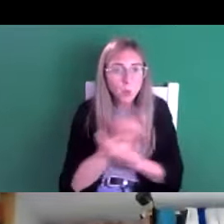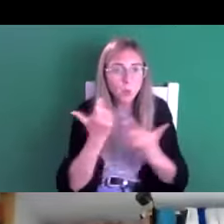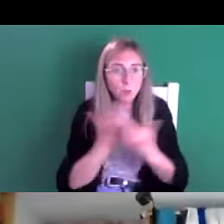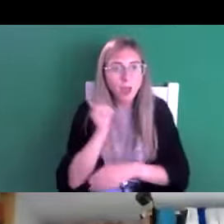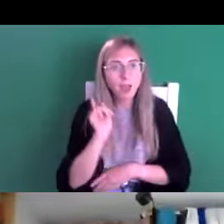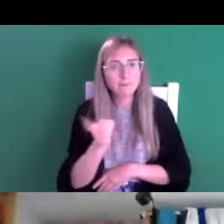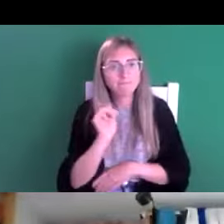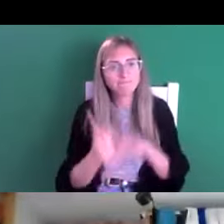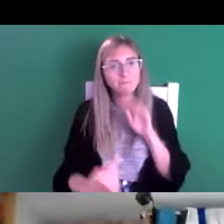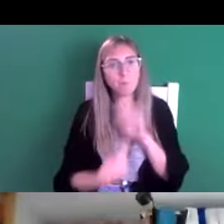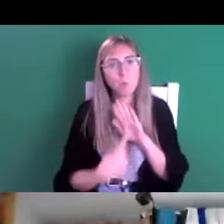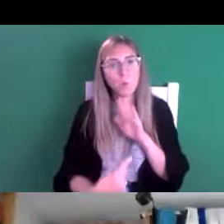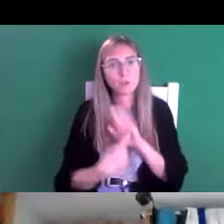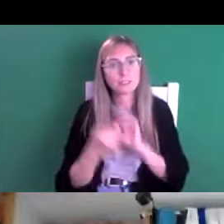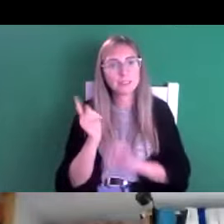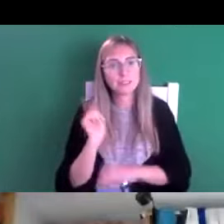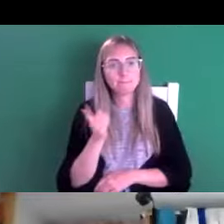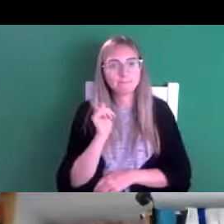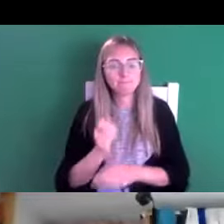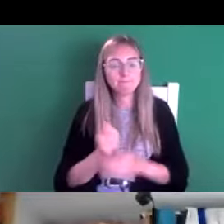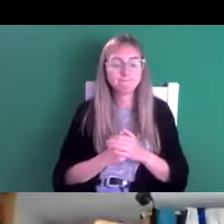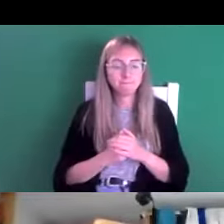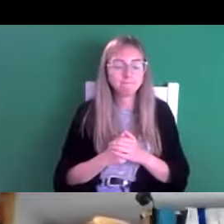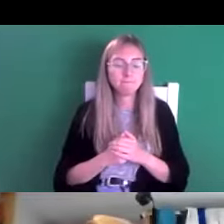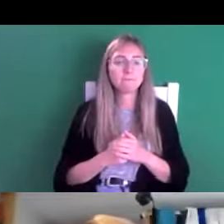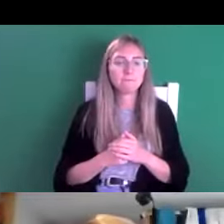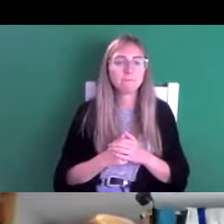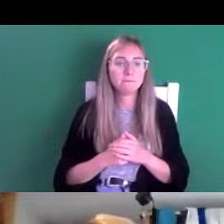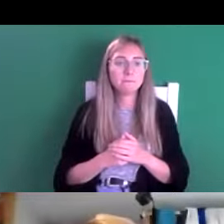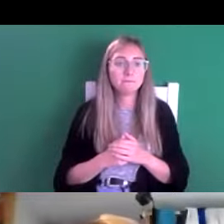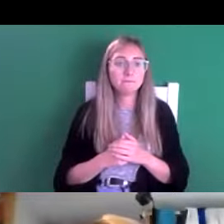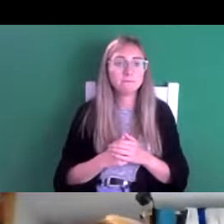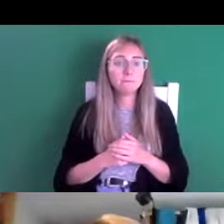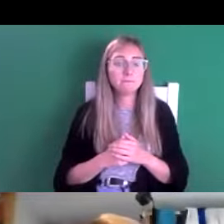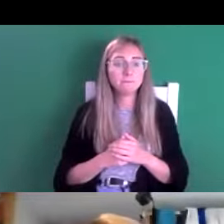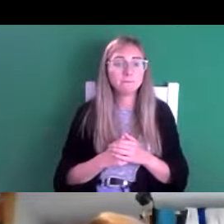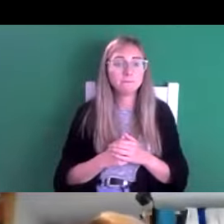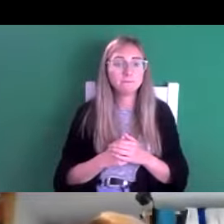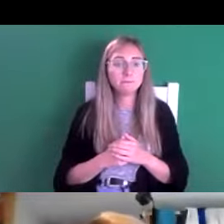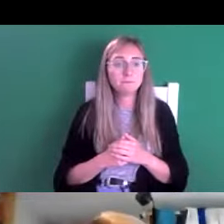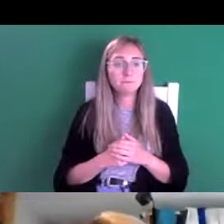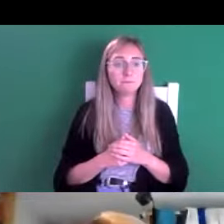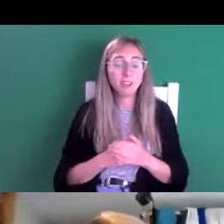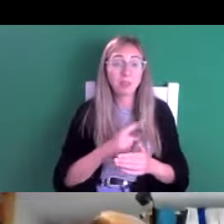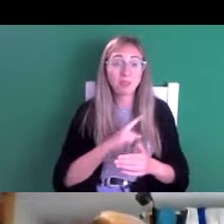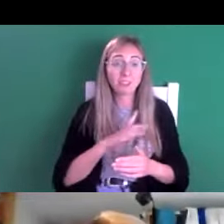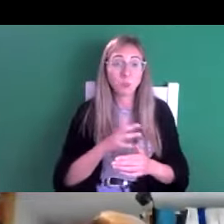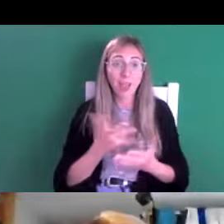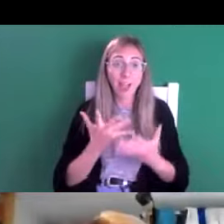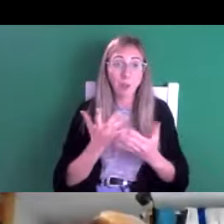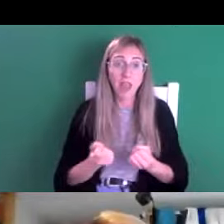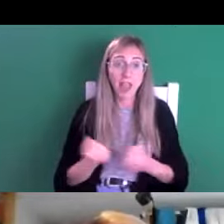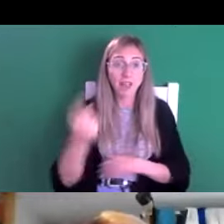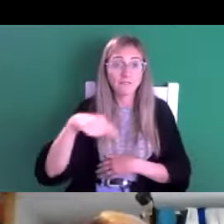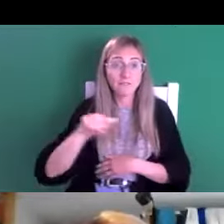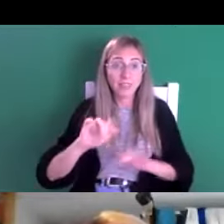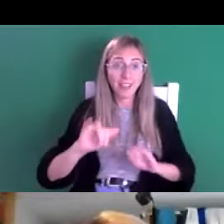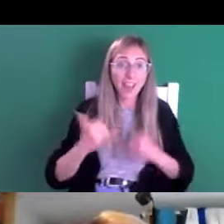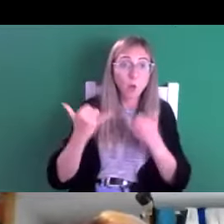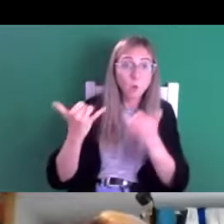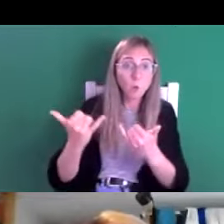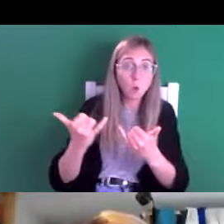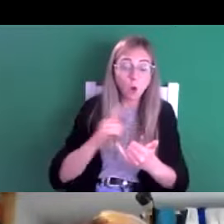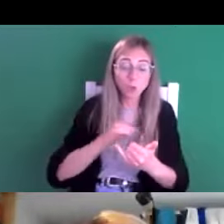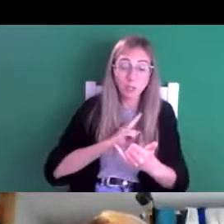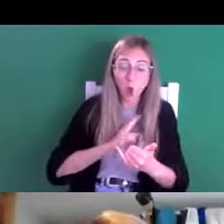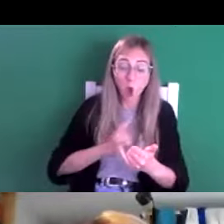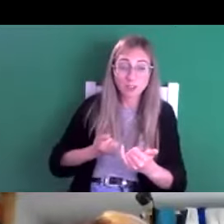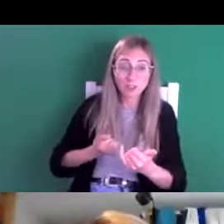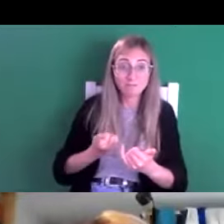why we got the um this ampersand award is that coming out of covid there doesn't need to be that